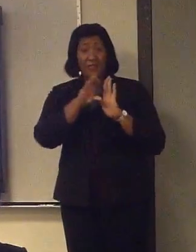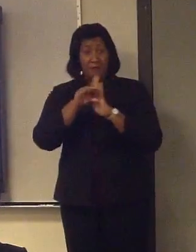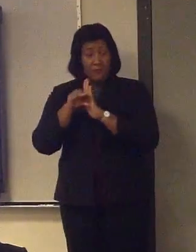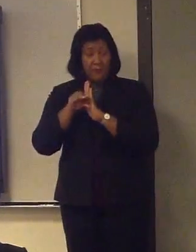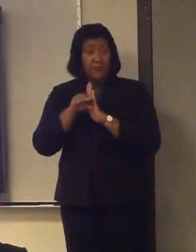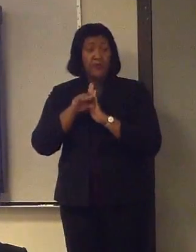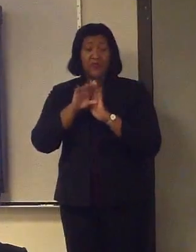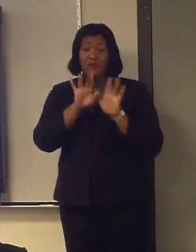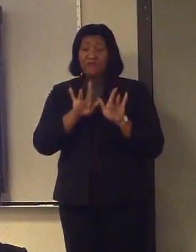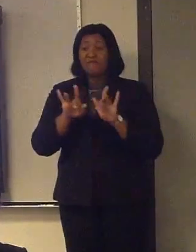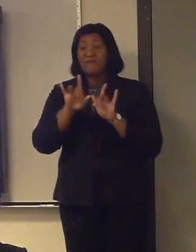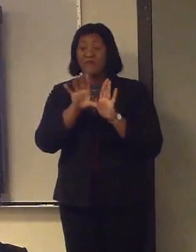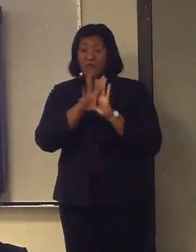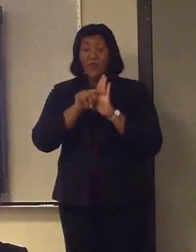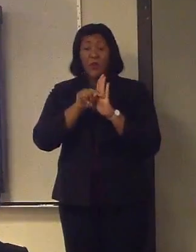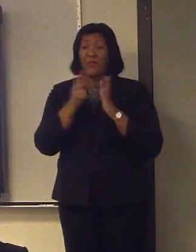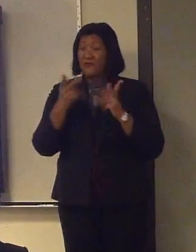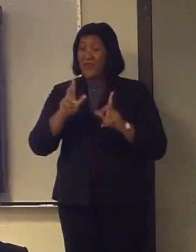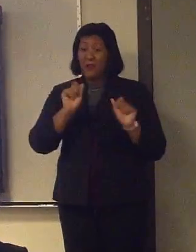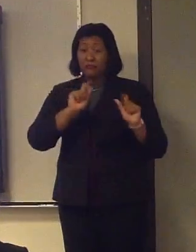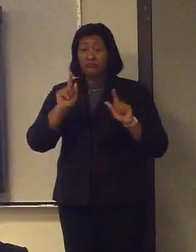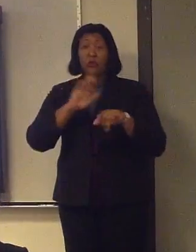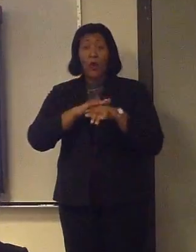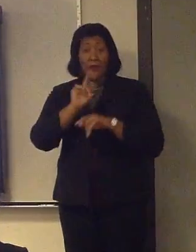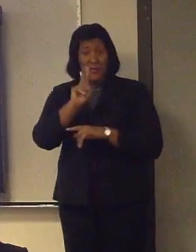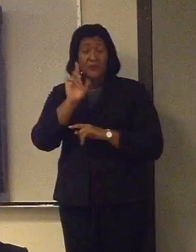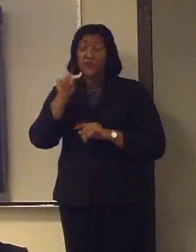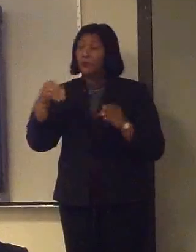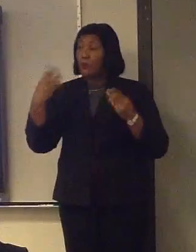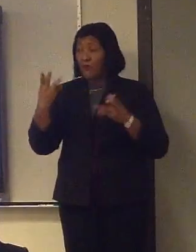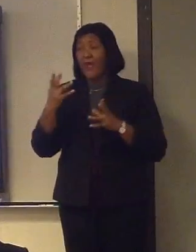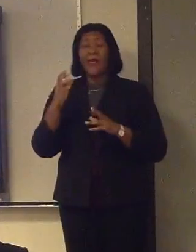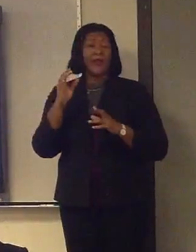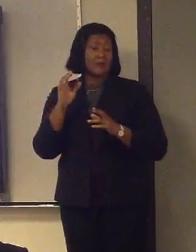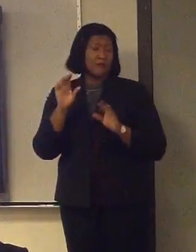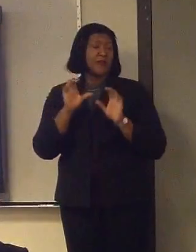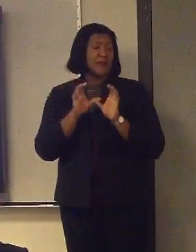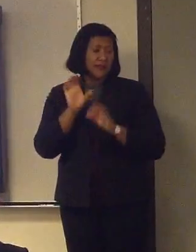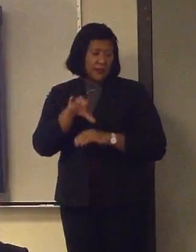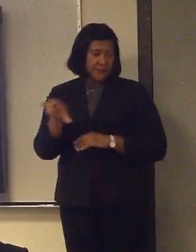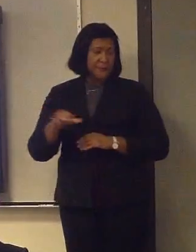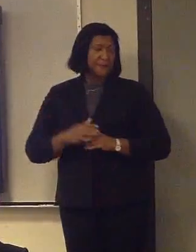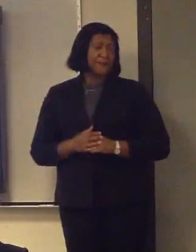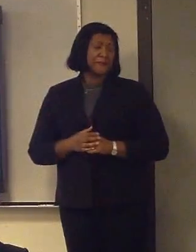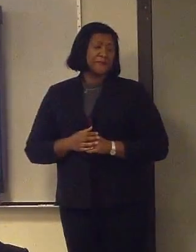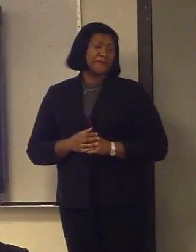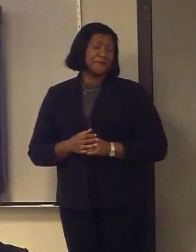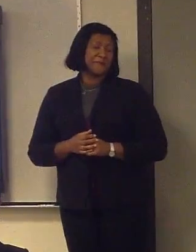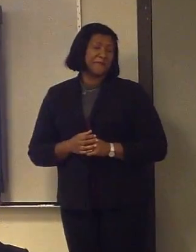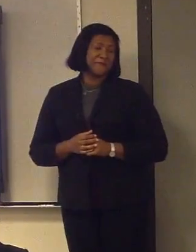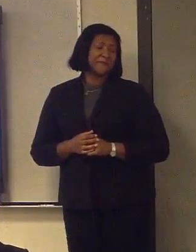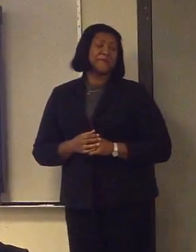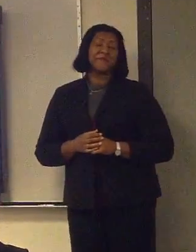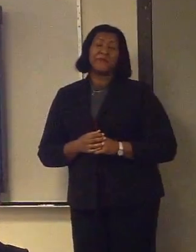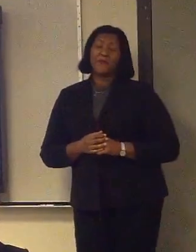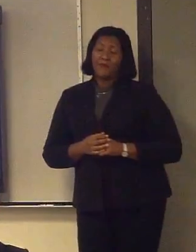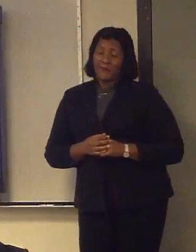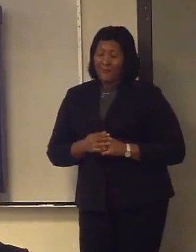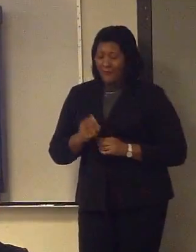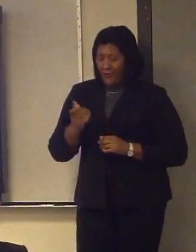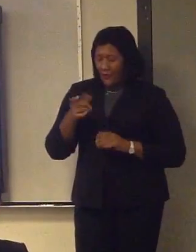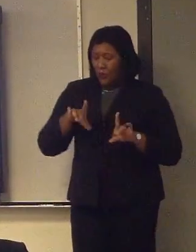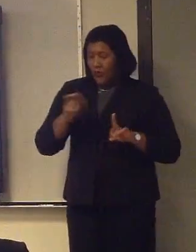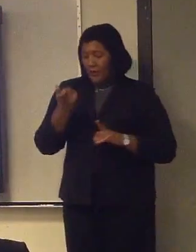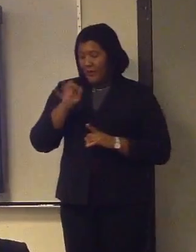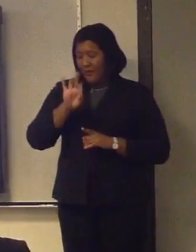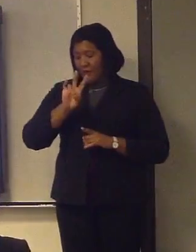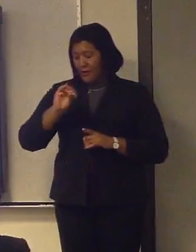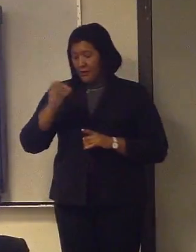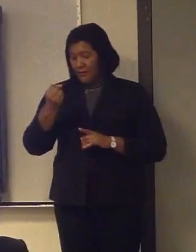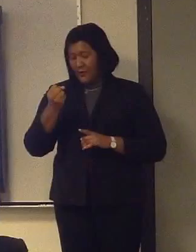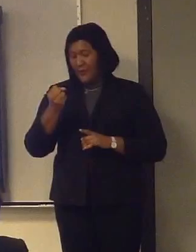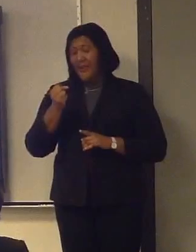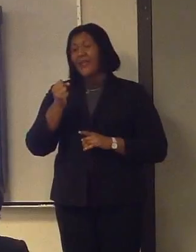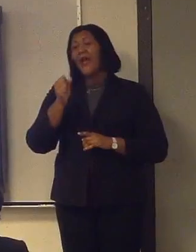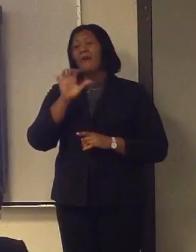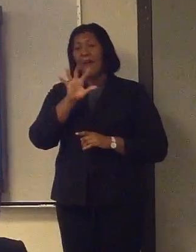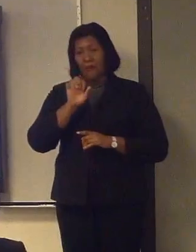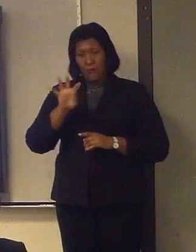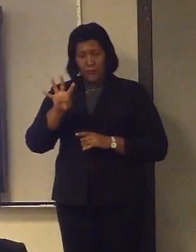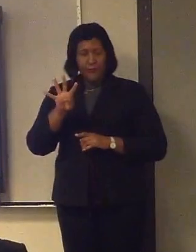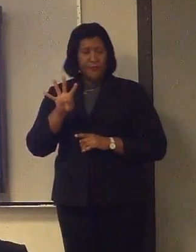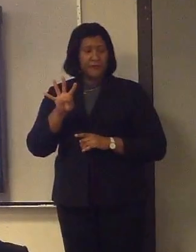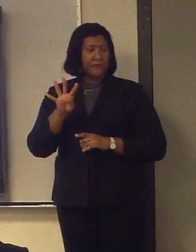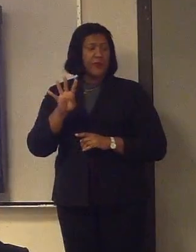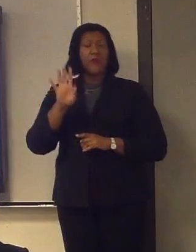that had been televised had to provide captioning. In the 1970s, section 504 of the Federal Rehabilitation